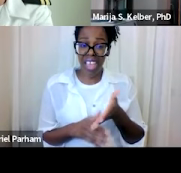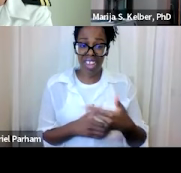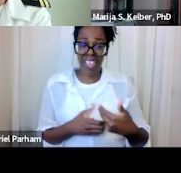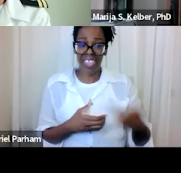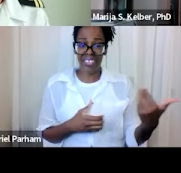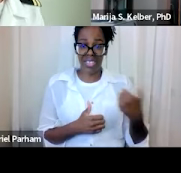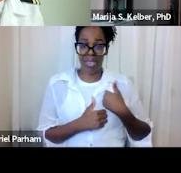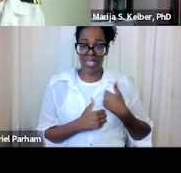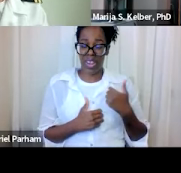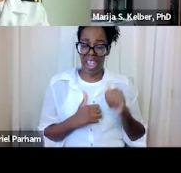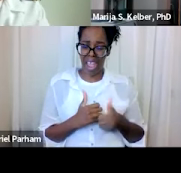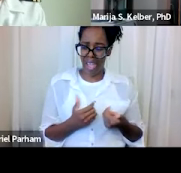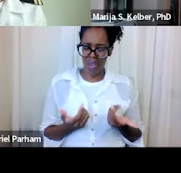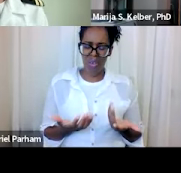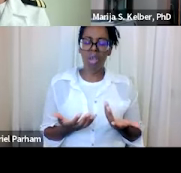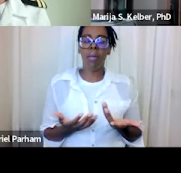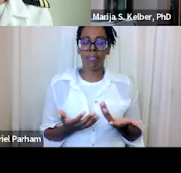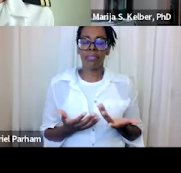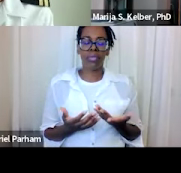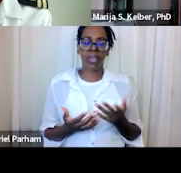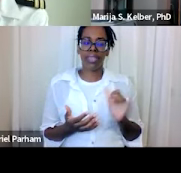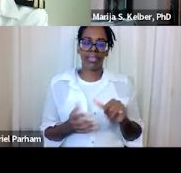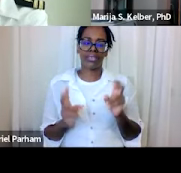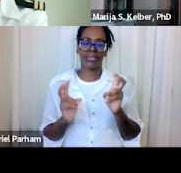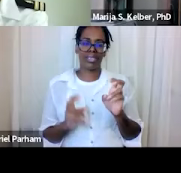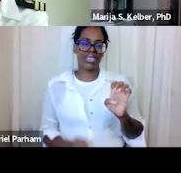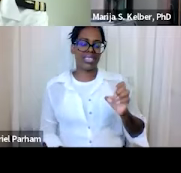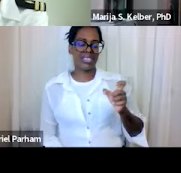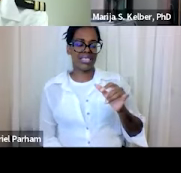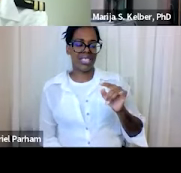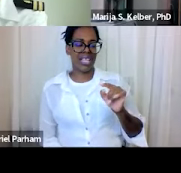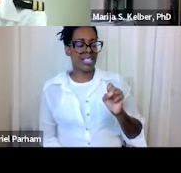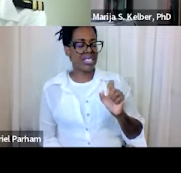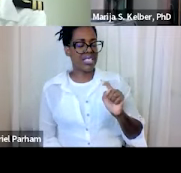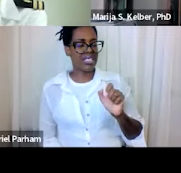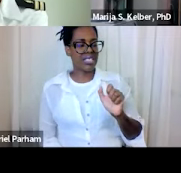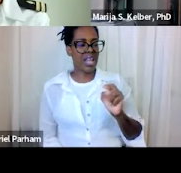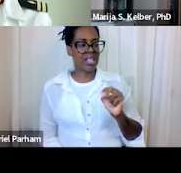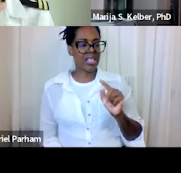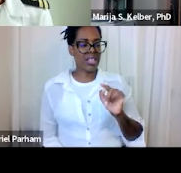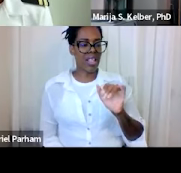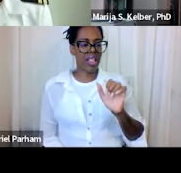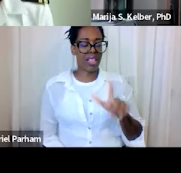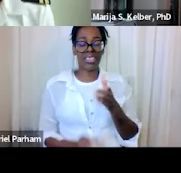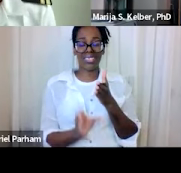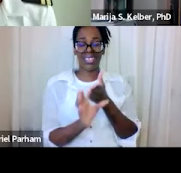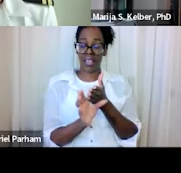and this is very definitely within existential psychology, Dr. Irvin Yalom identified that people are, "Extraordinarily comforted